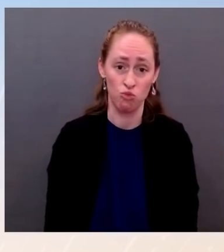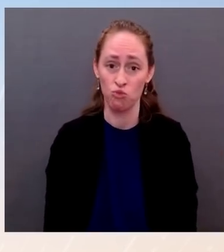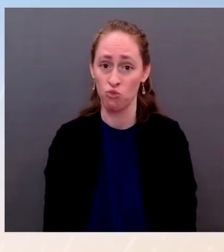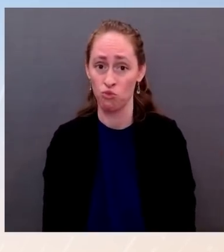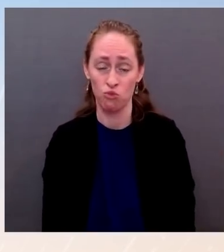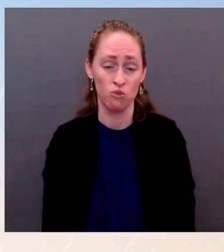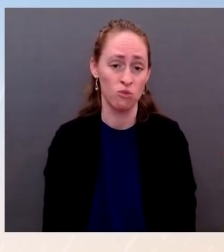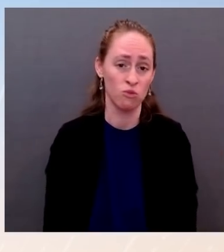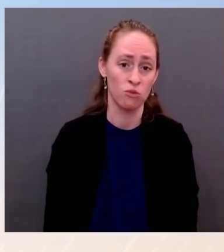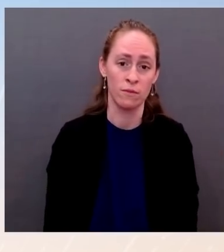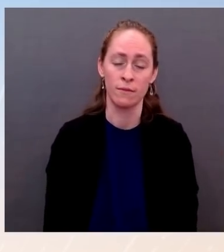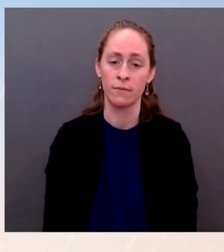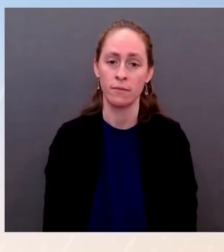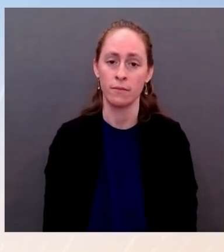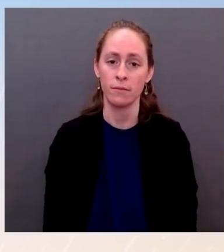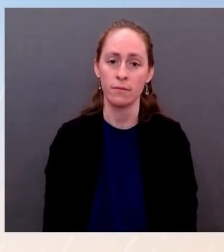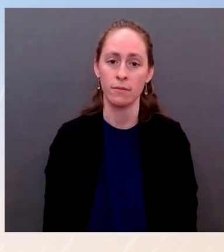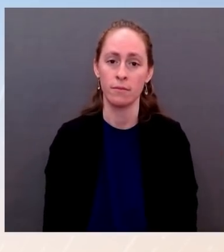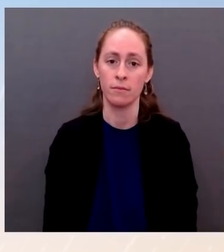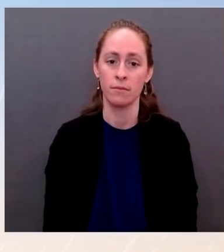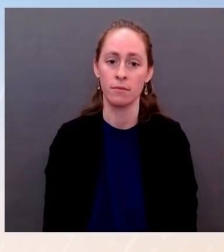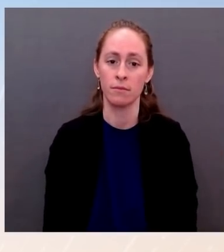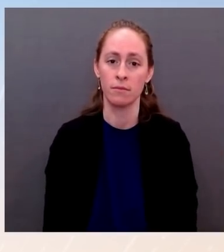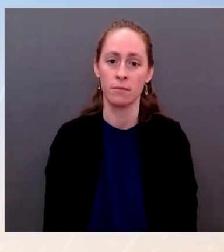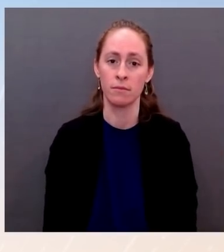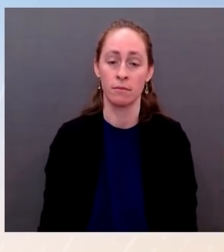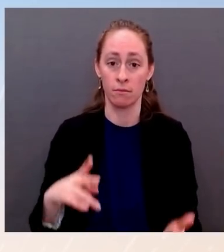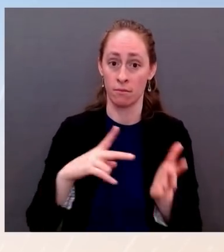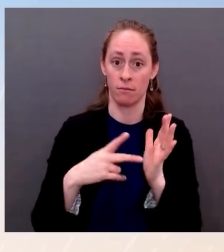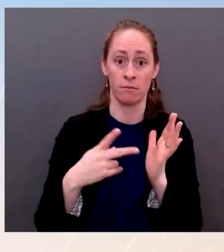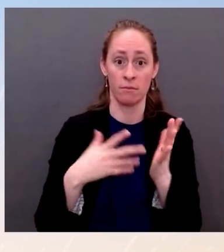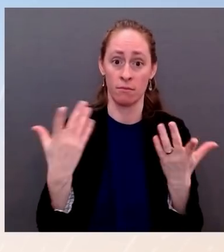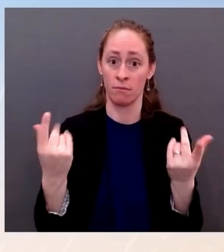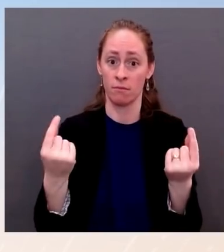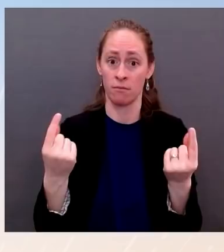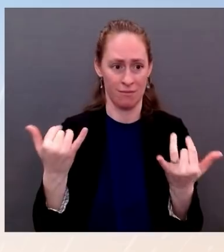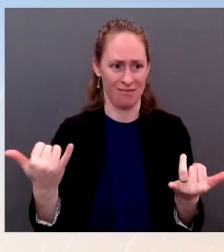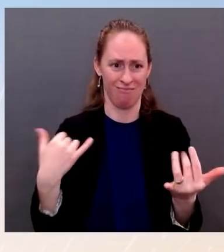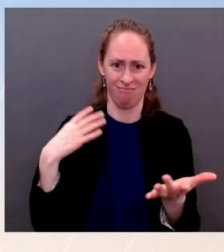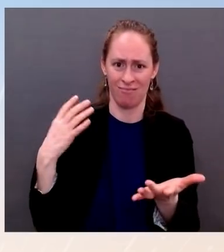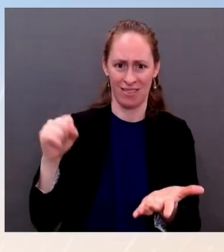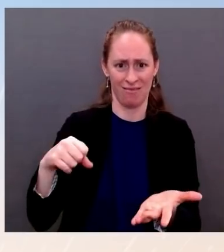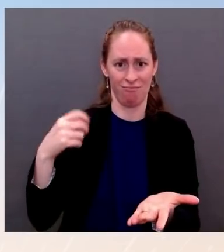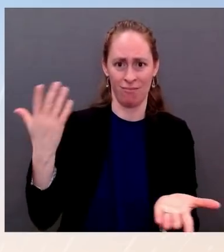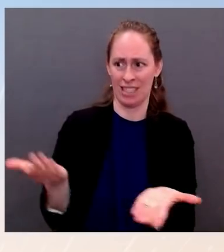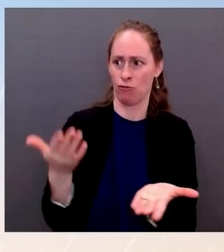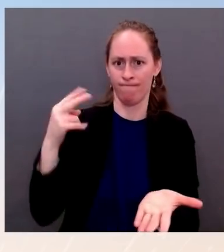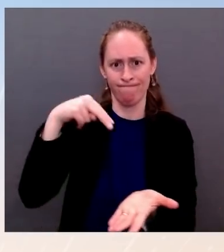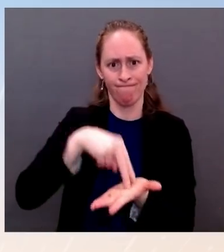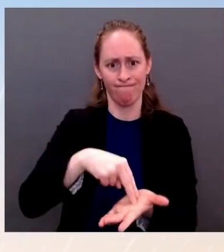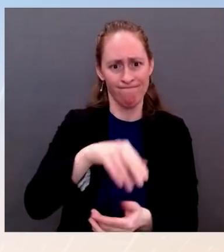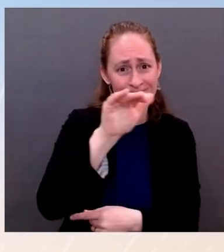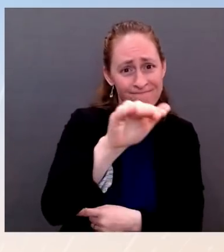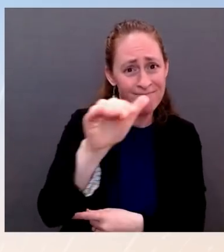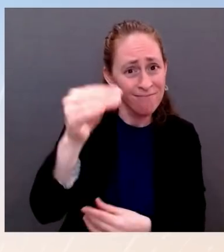But I just want to say two things. First, we can't predict the exact determination